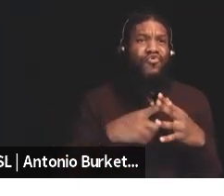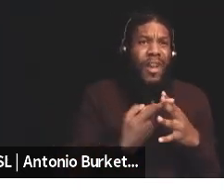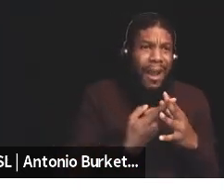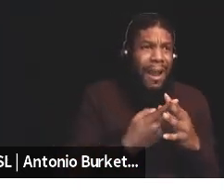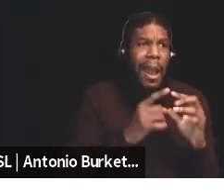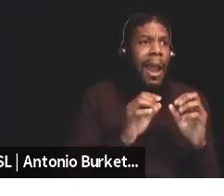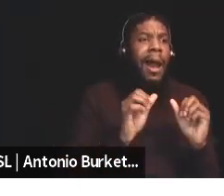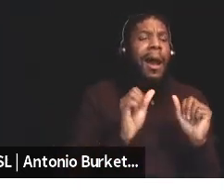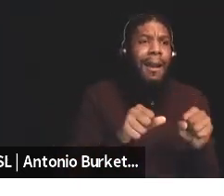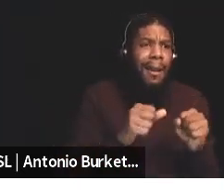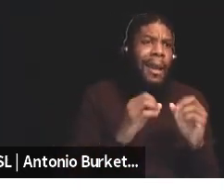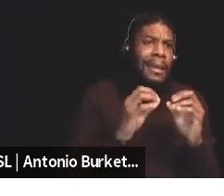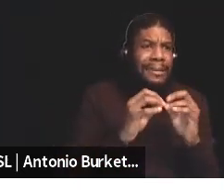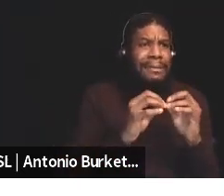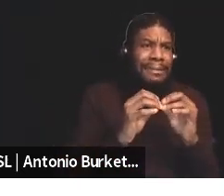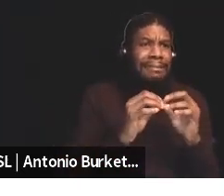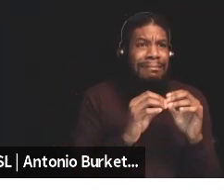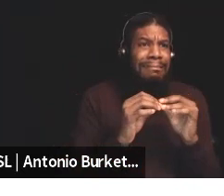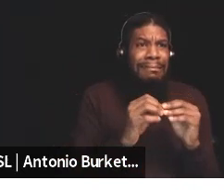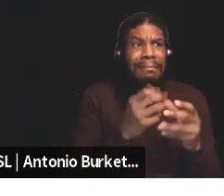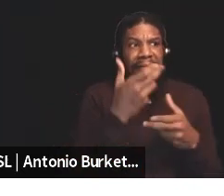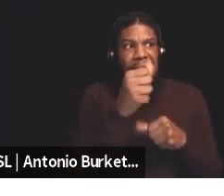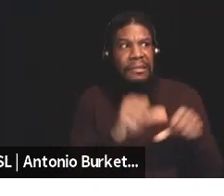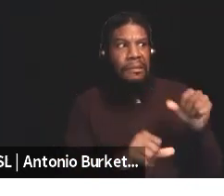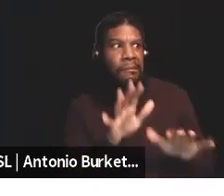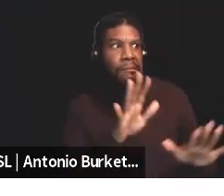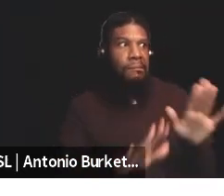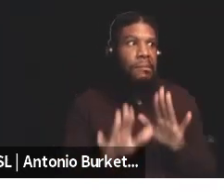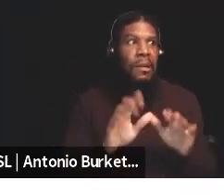to gain trust and to build those like grooves of collaborating together across the university,